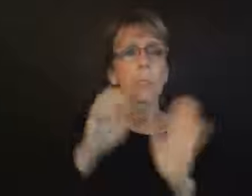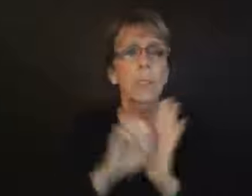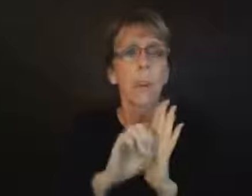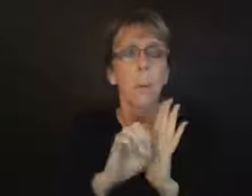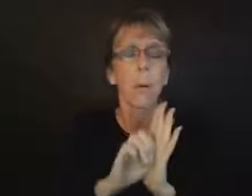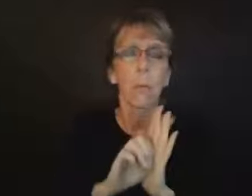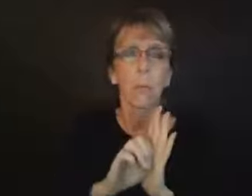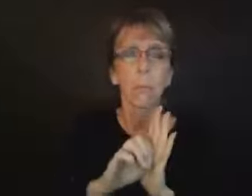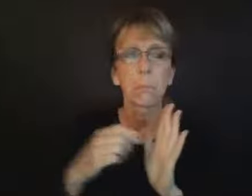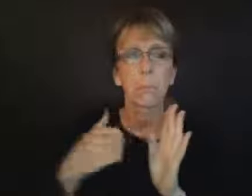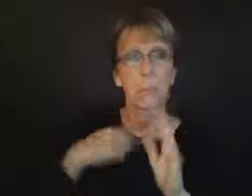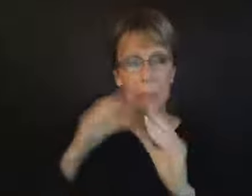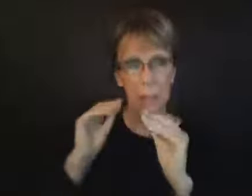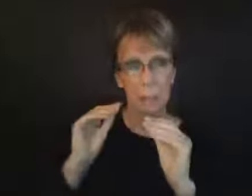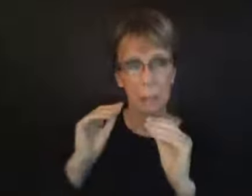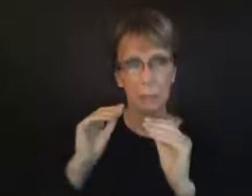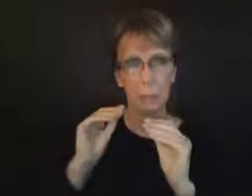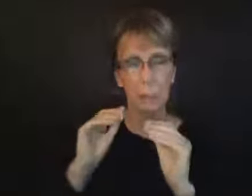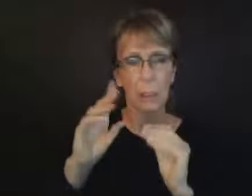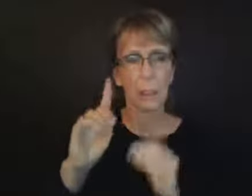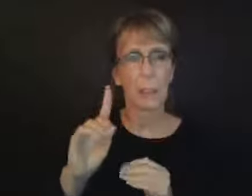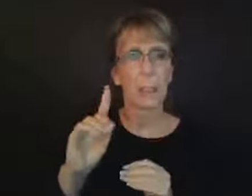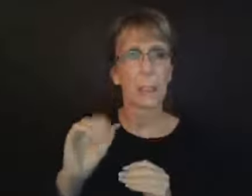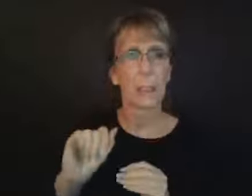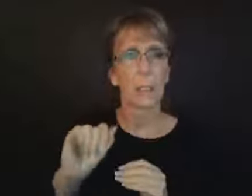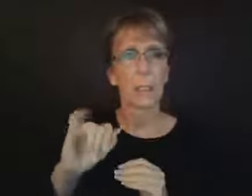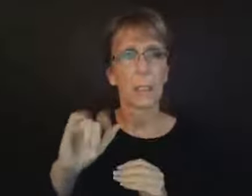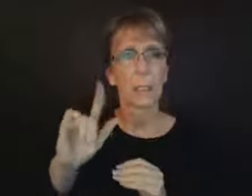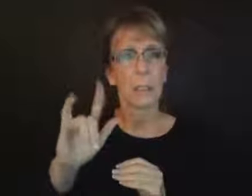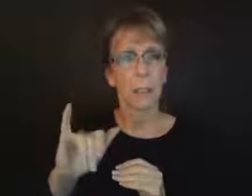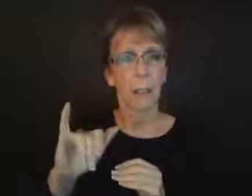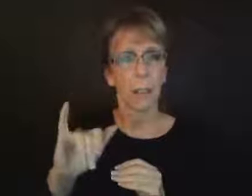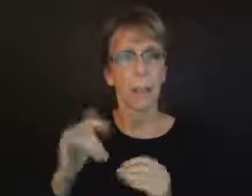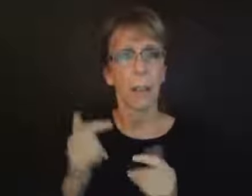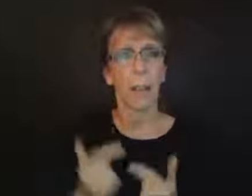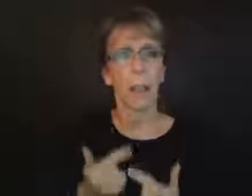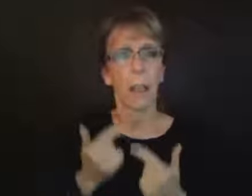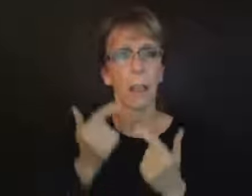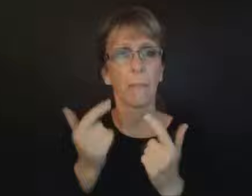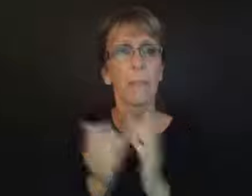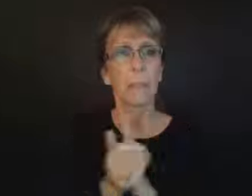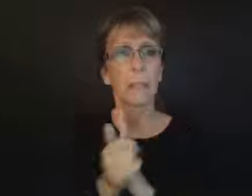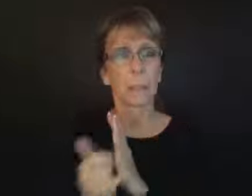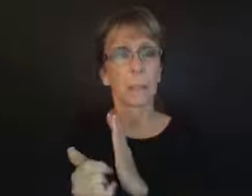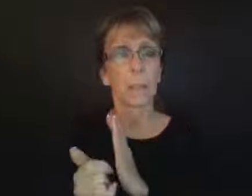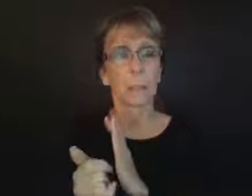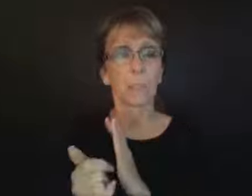For example, I taught Daily Living Skills.